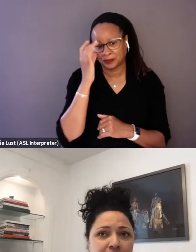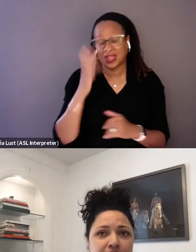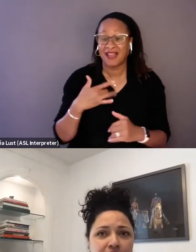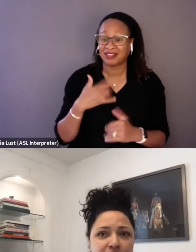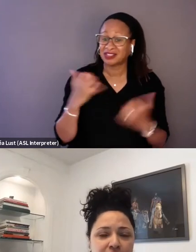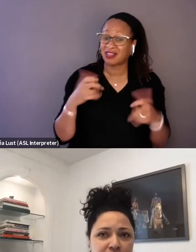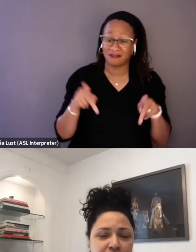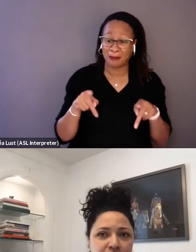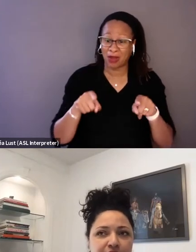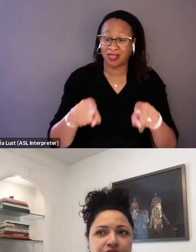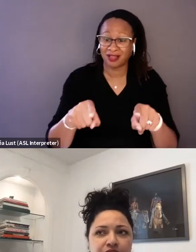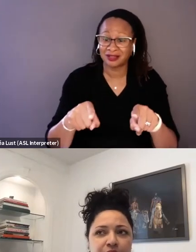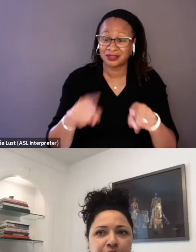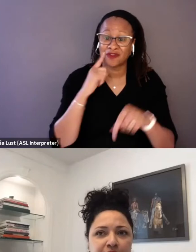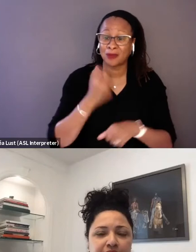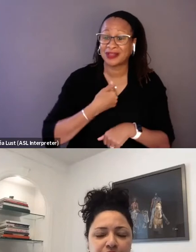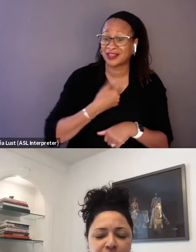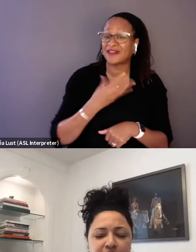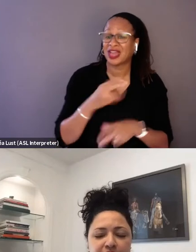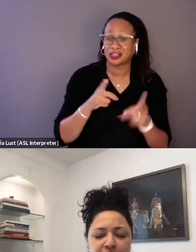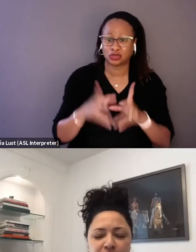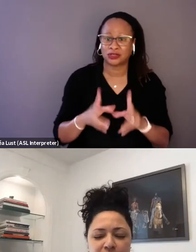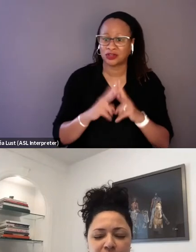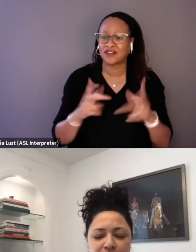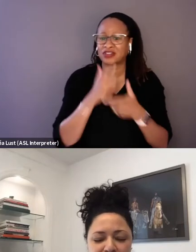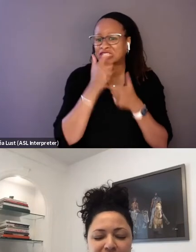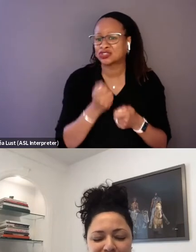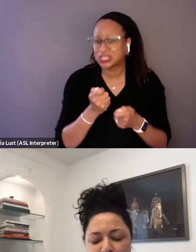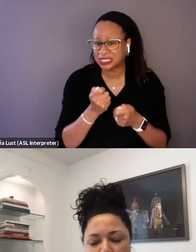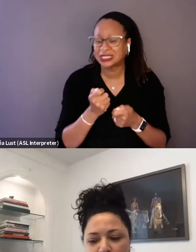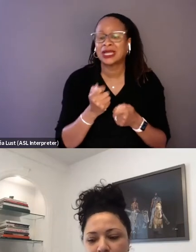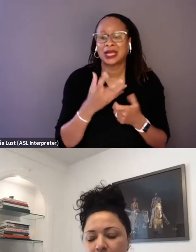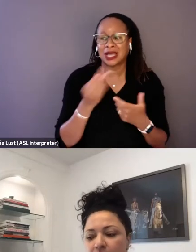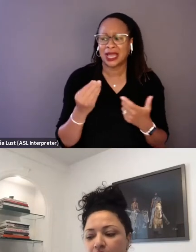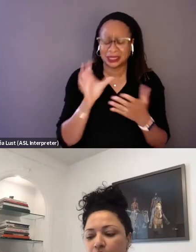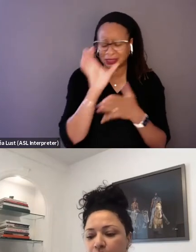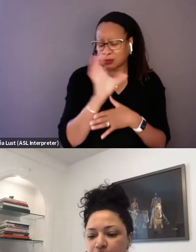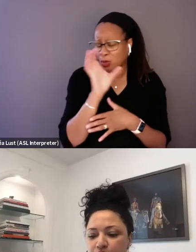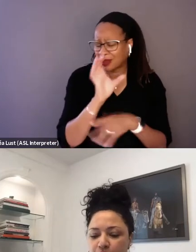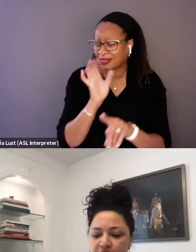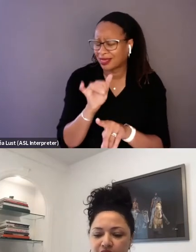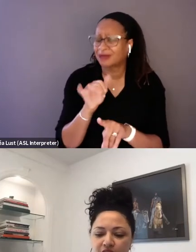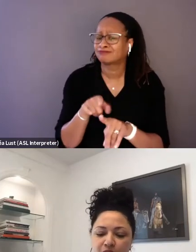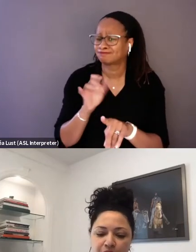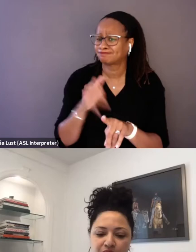and the directors that we were really interesting and interested in exploring, which was, you know